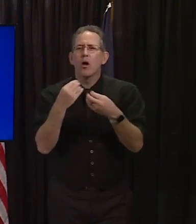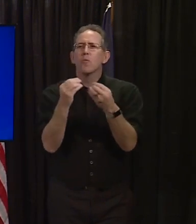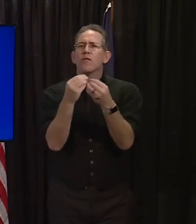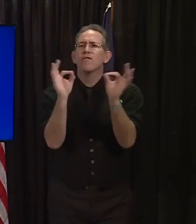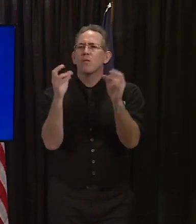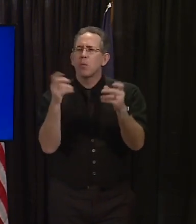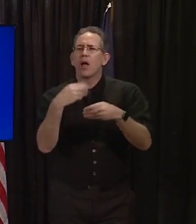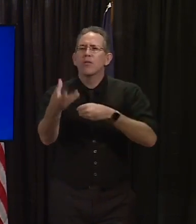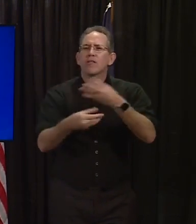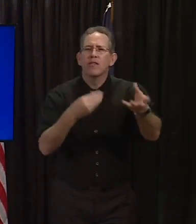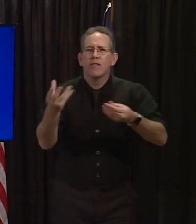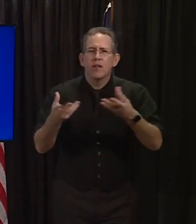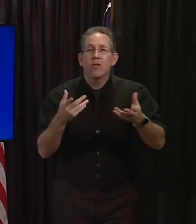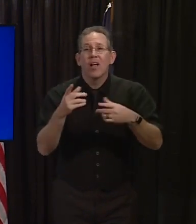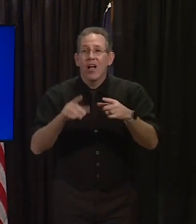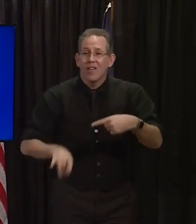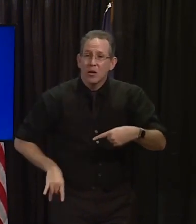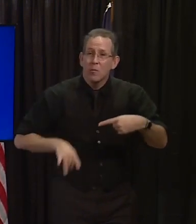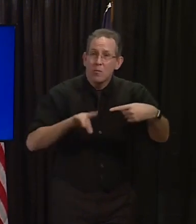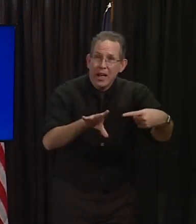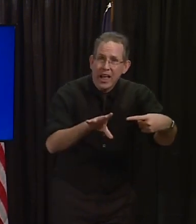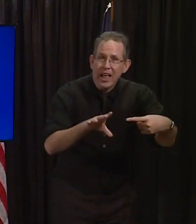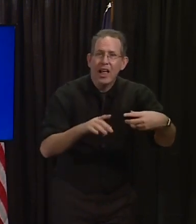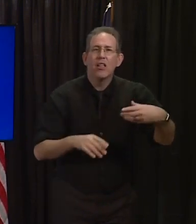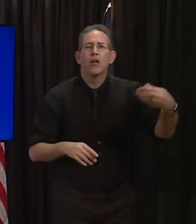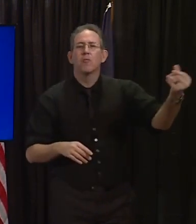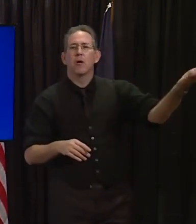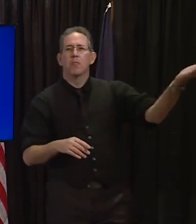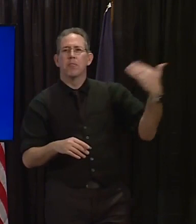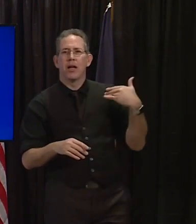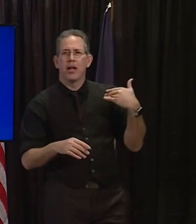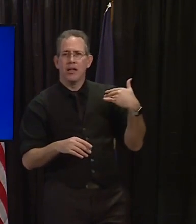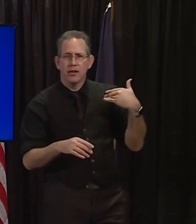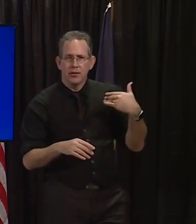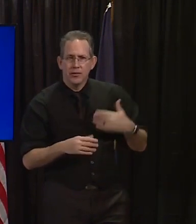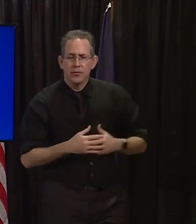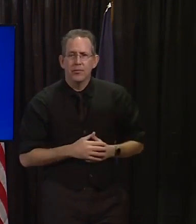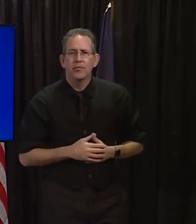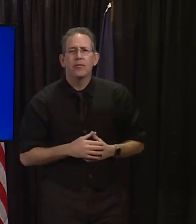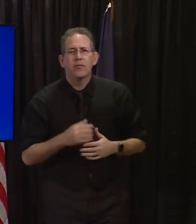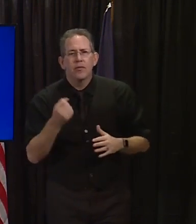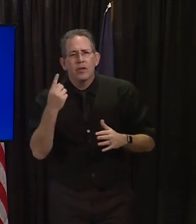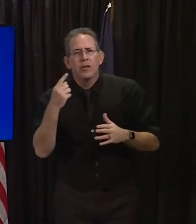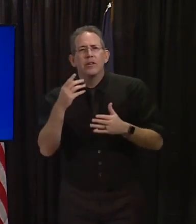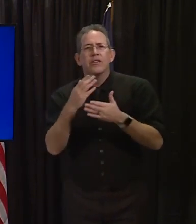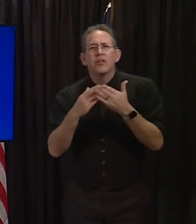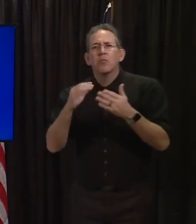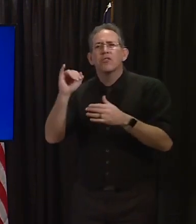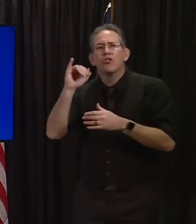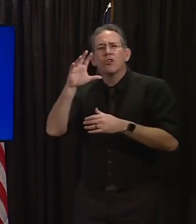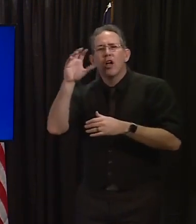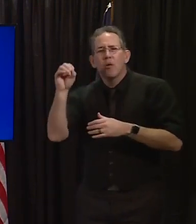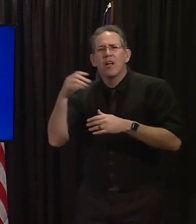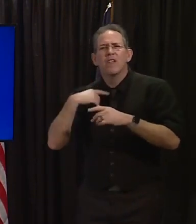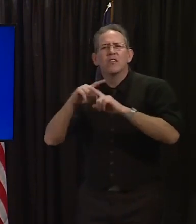will that work with your particular insurance company, uh and whether they're set up with a pharmacy. So I do encourage homeowners to check in with